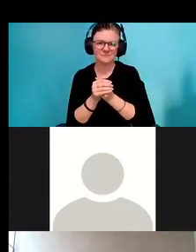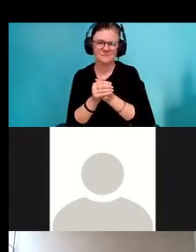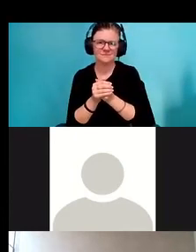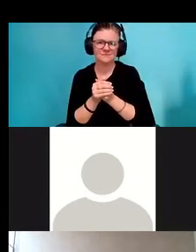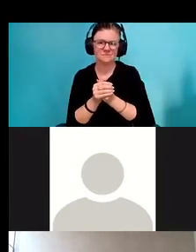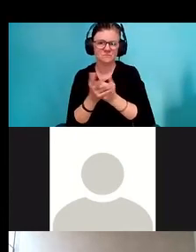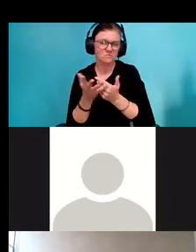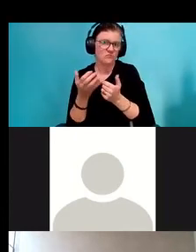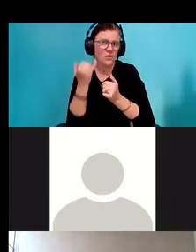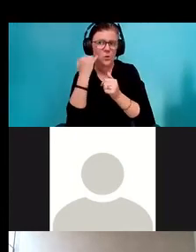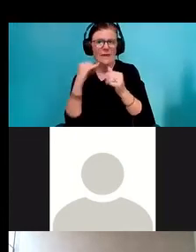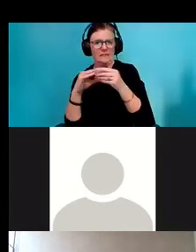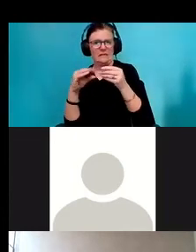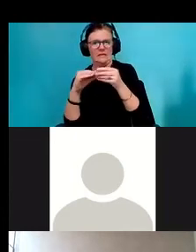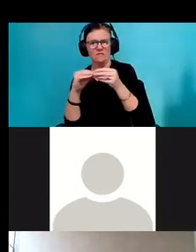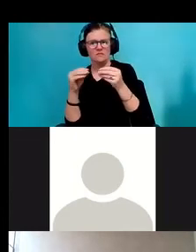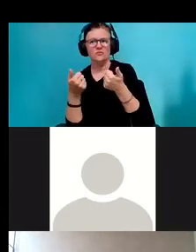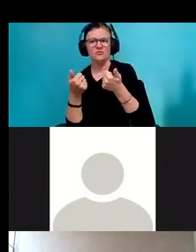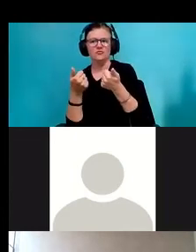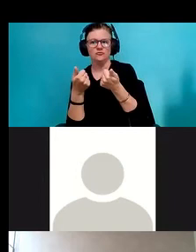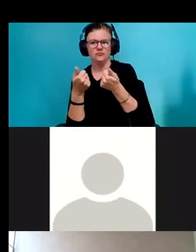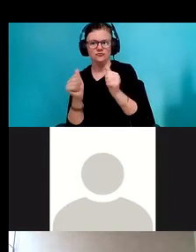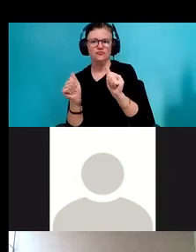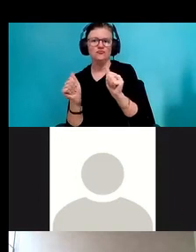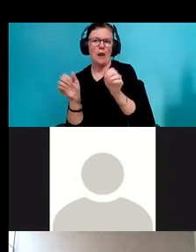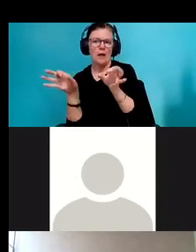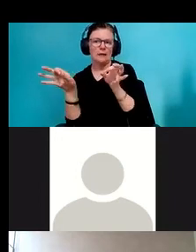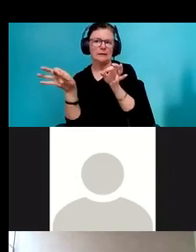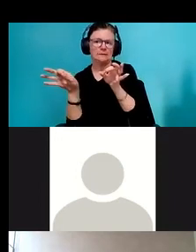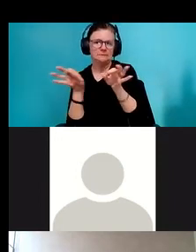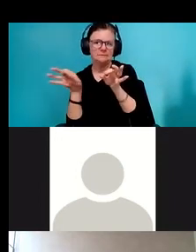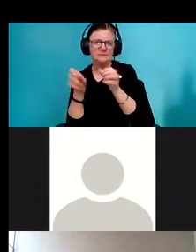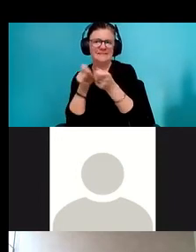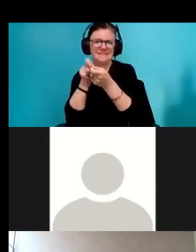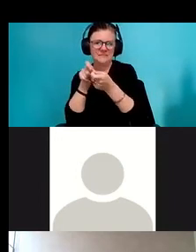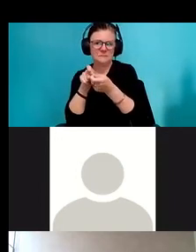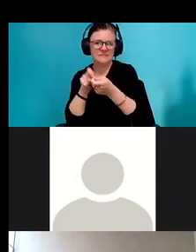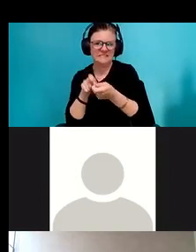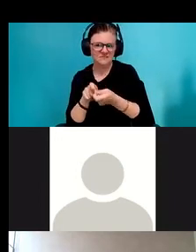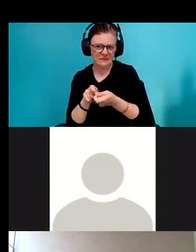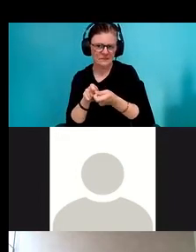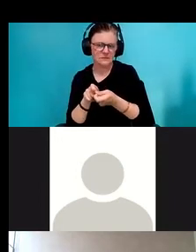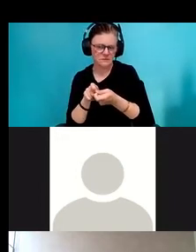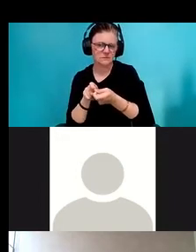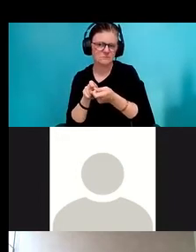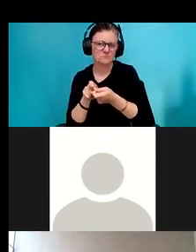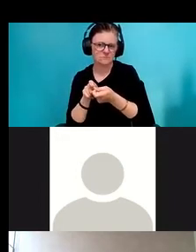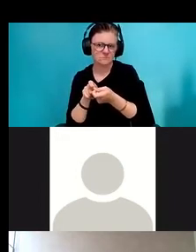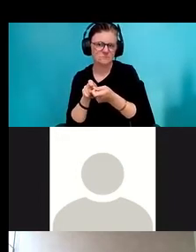could try to maintain that kind of specific context, as well.